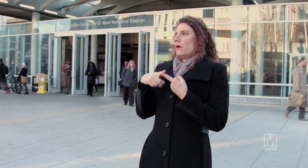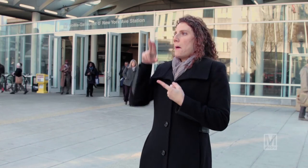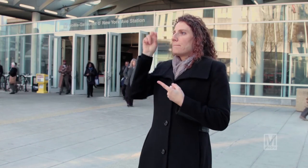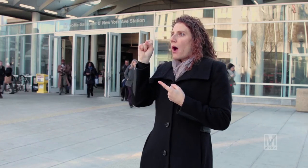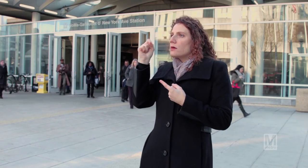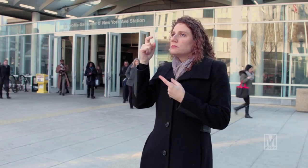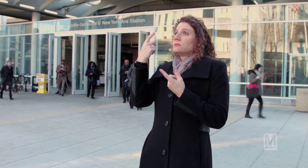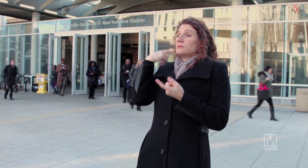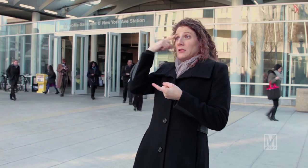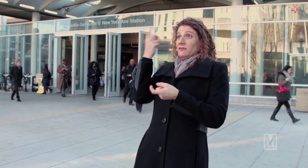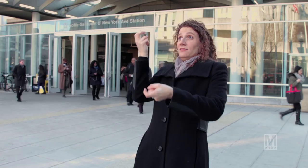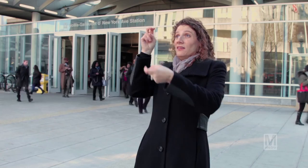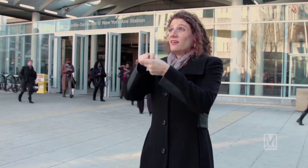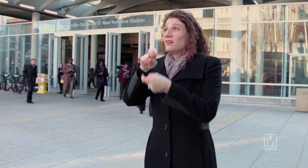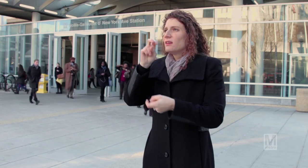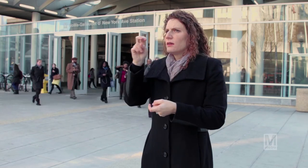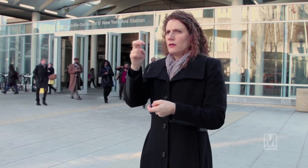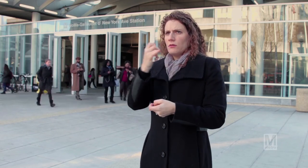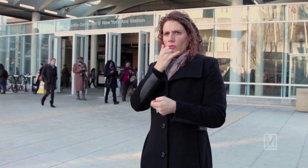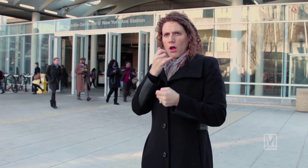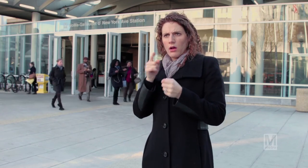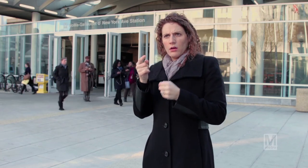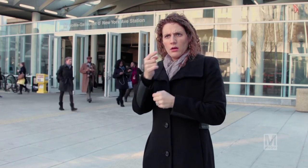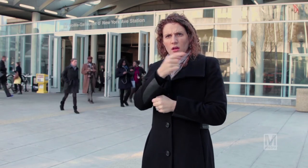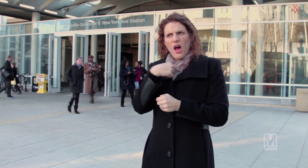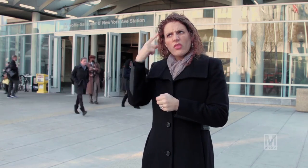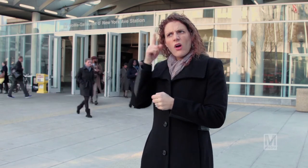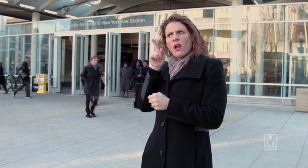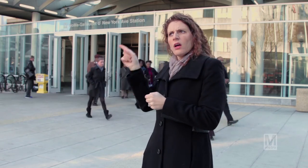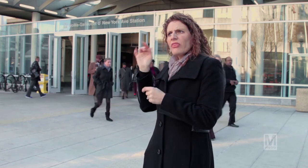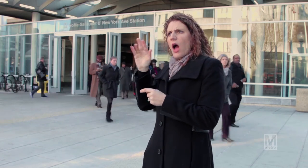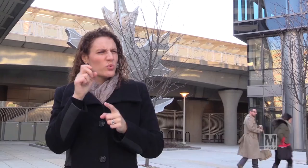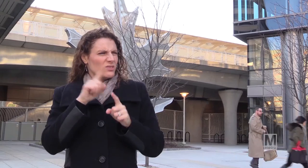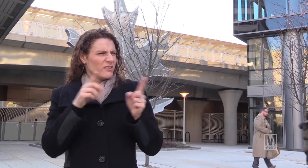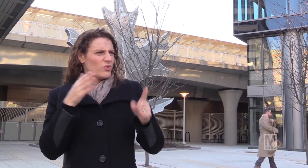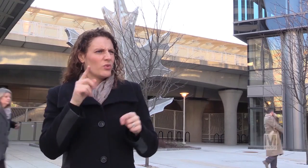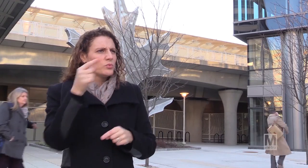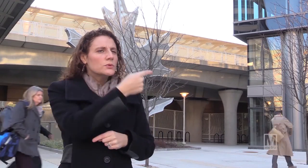it's going the opposite way that I expect it, and I see people, you know, moving over and I don't know